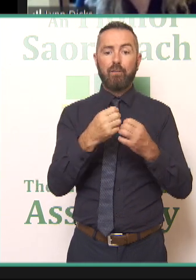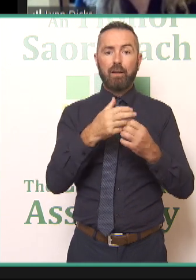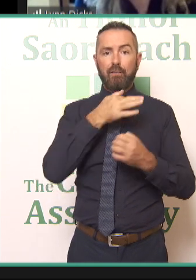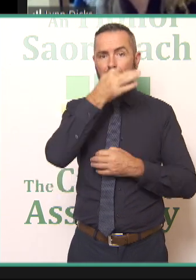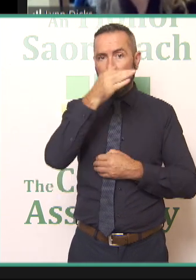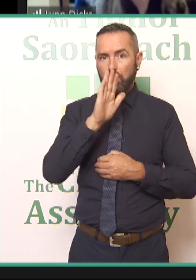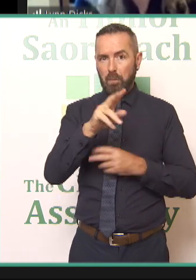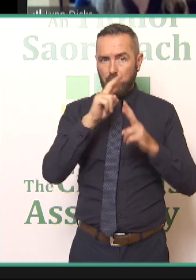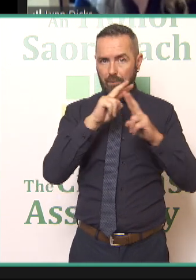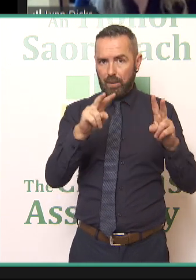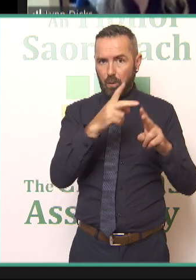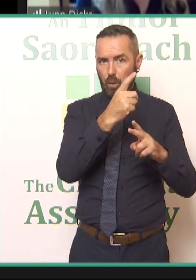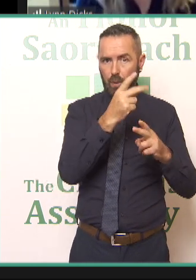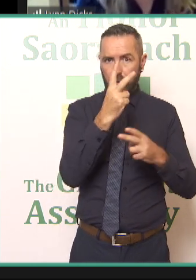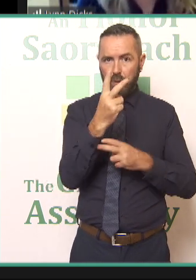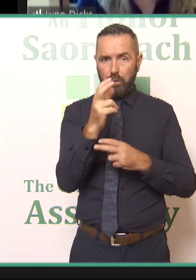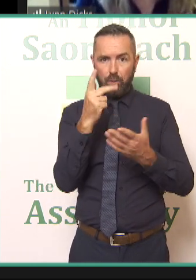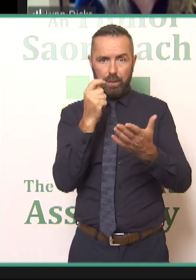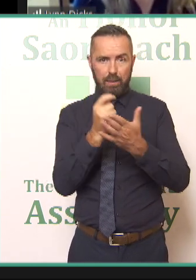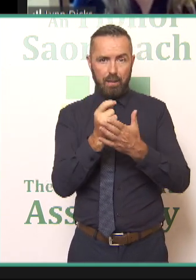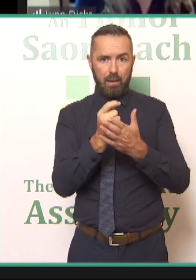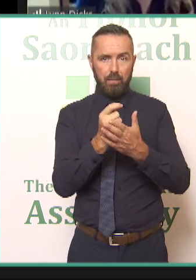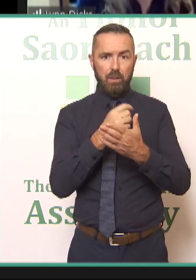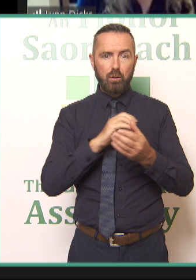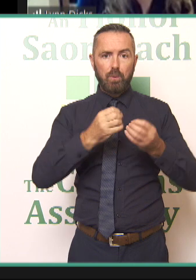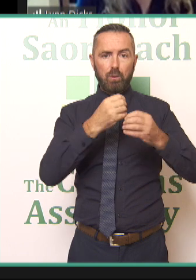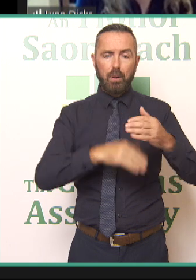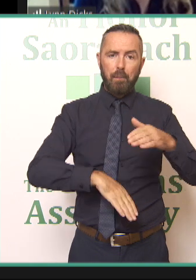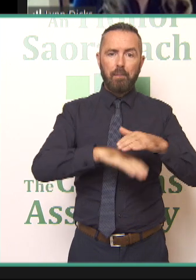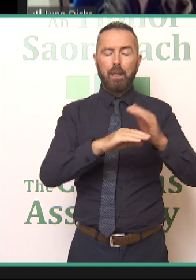visited one or two or maybe even three times in order to produce the maximum yield so the